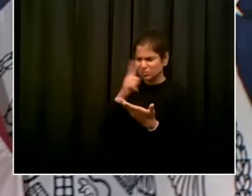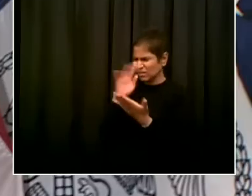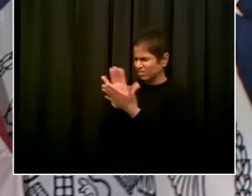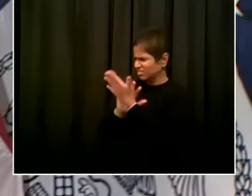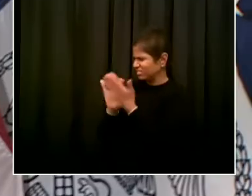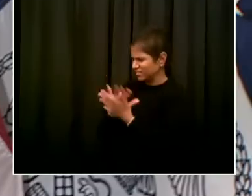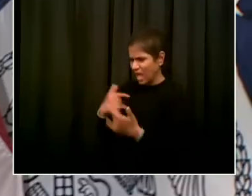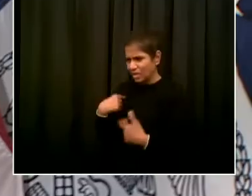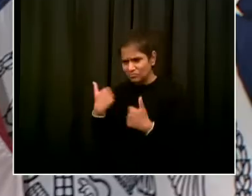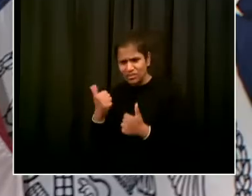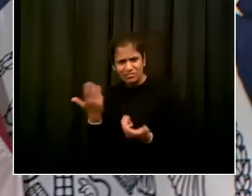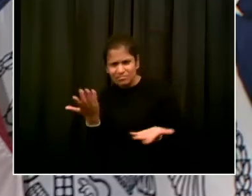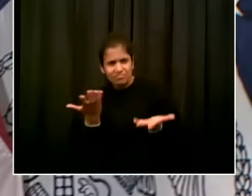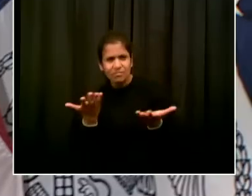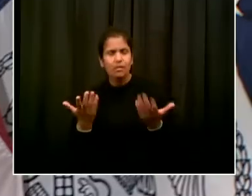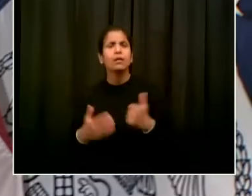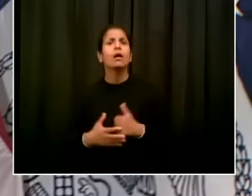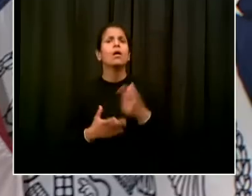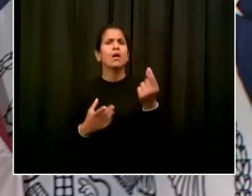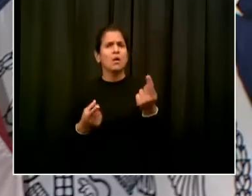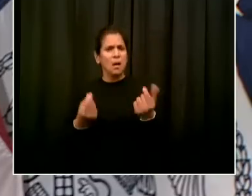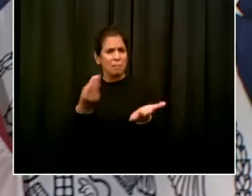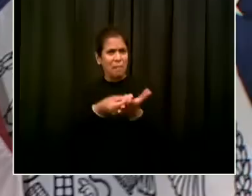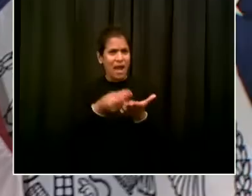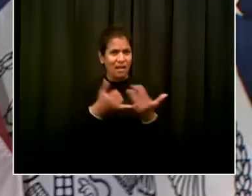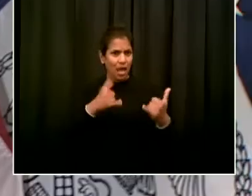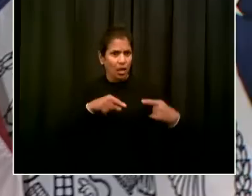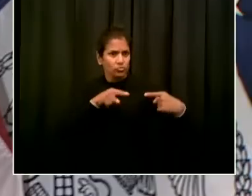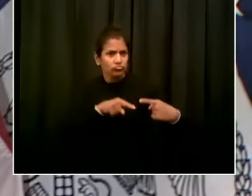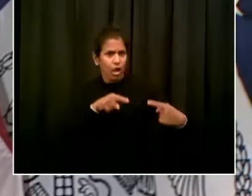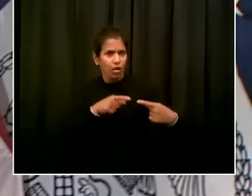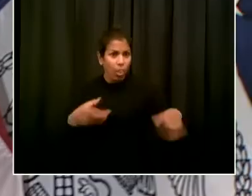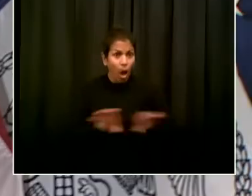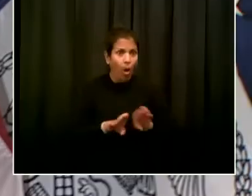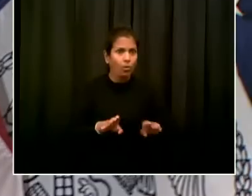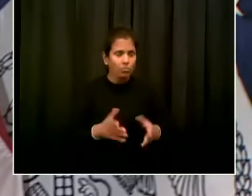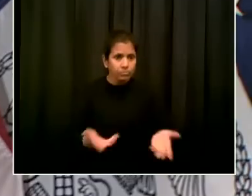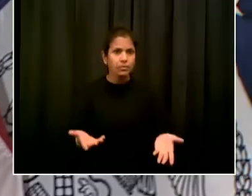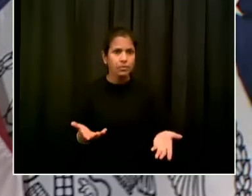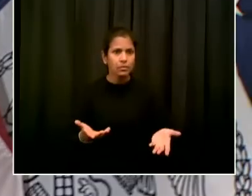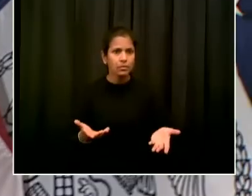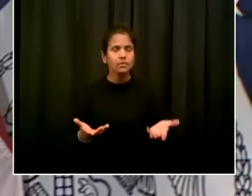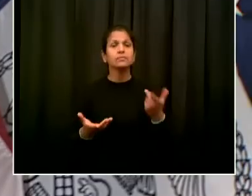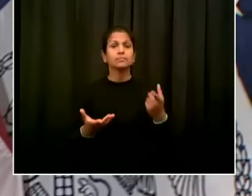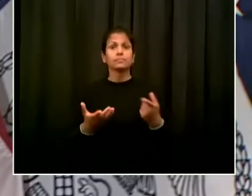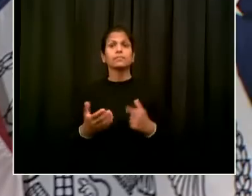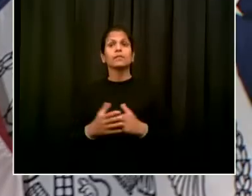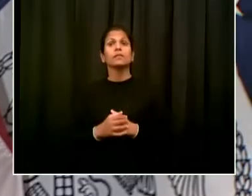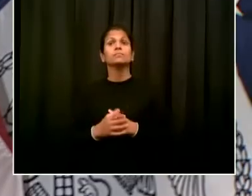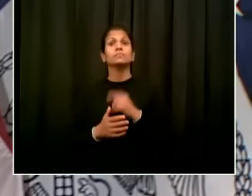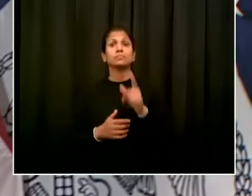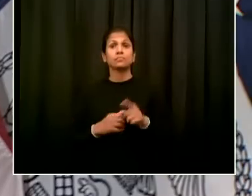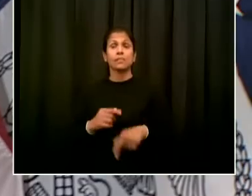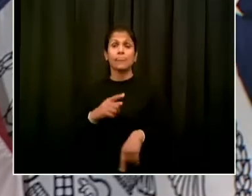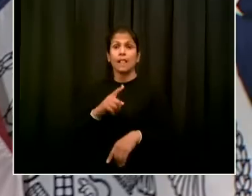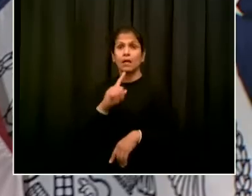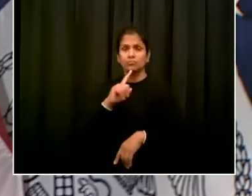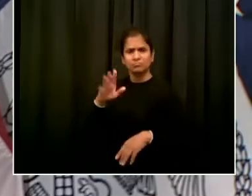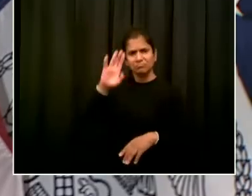ASSISTANCE TO HELP THESE MASLLLL USBINESSES? I I NOKWW MANY HAVE BROUGHT THIS UP